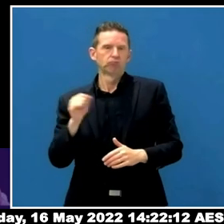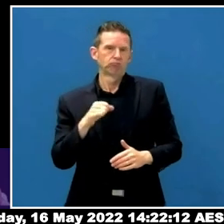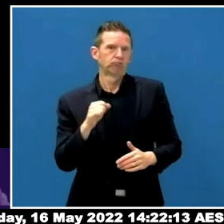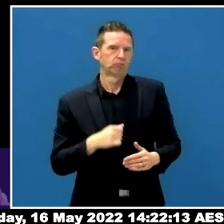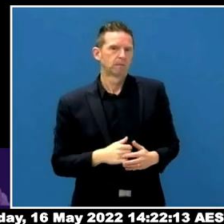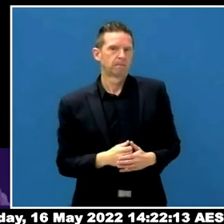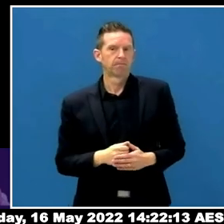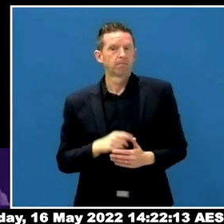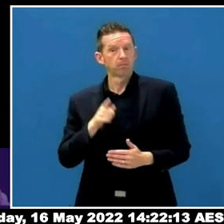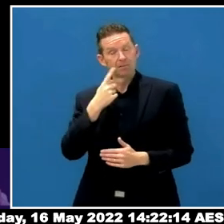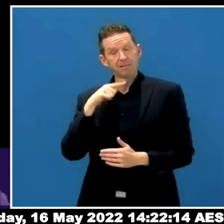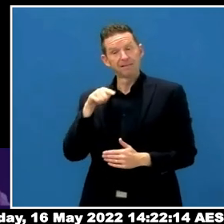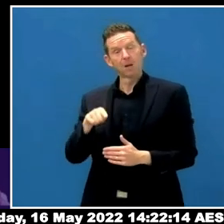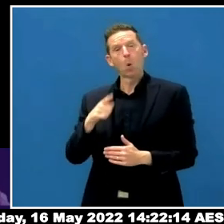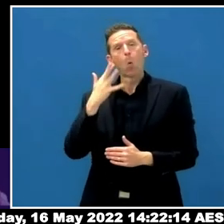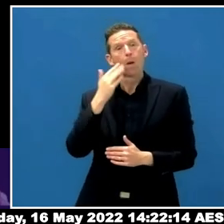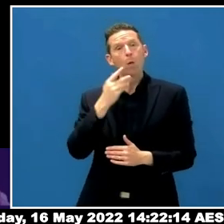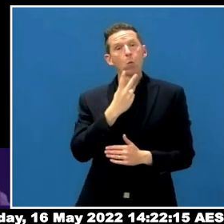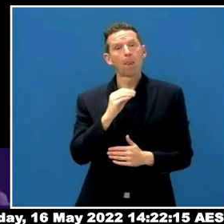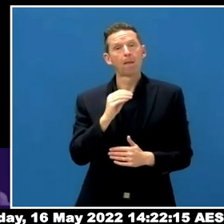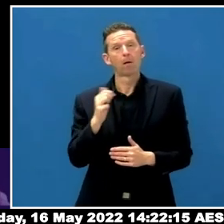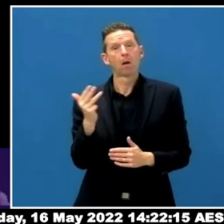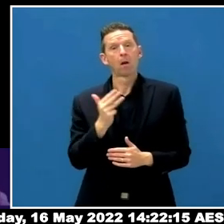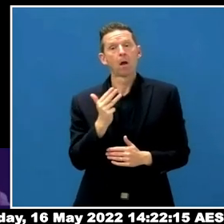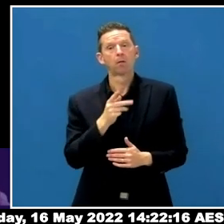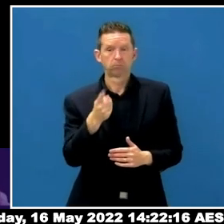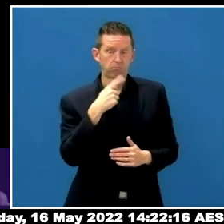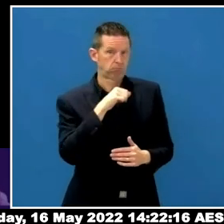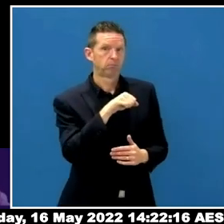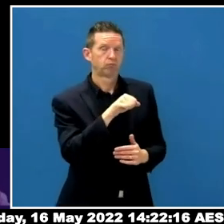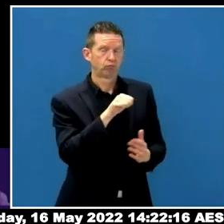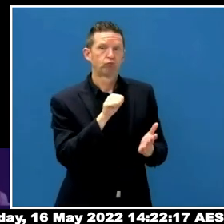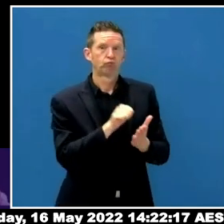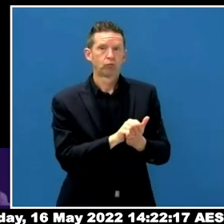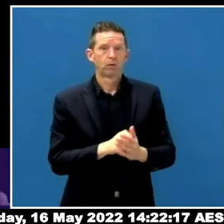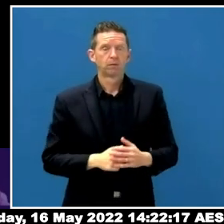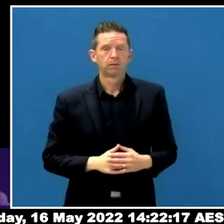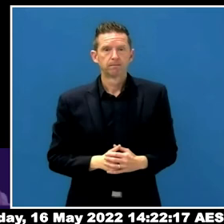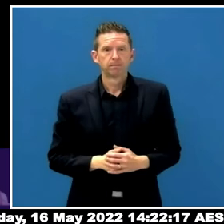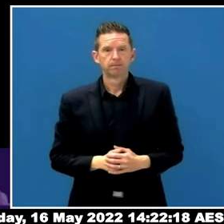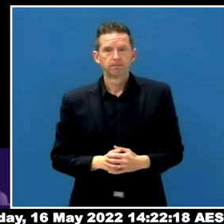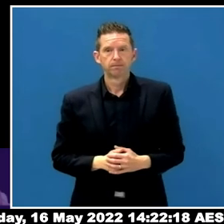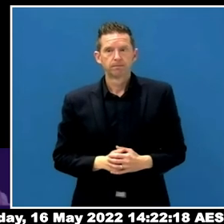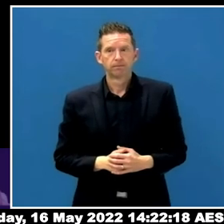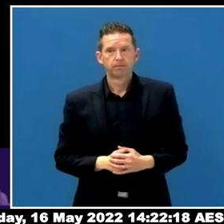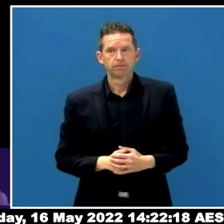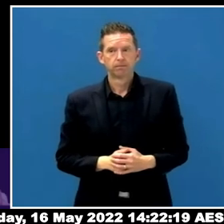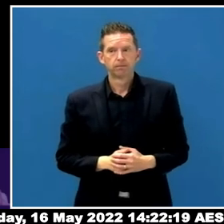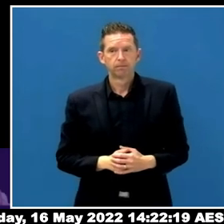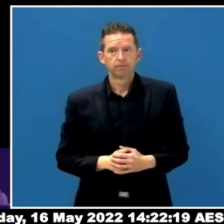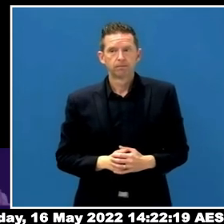That's correct. Was there ever a time where you were concerned about - I'll ask you this.